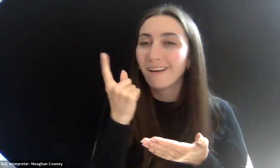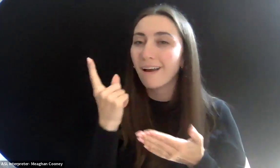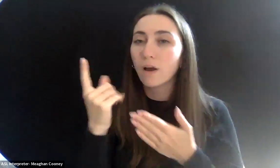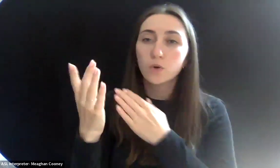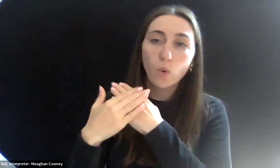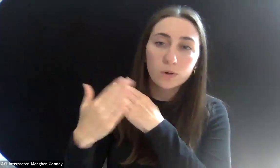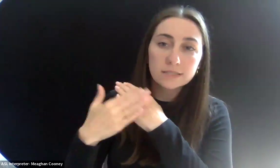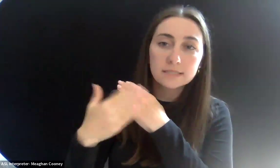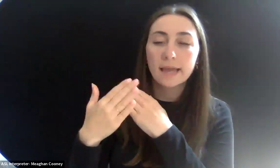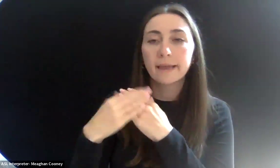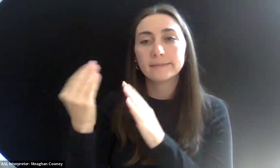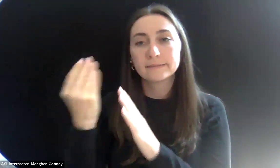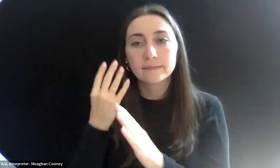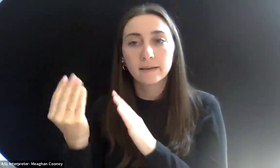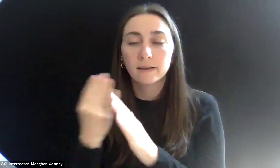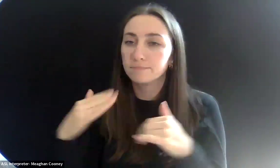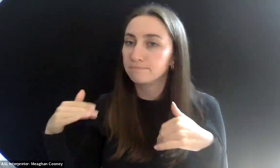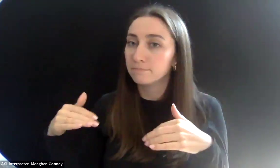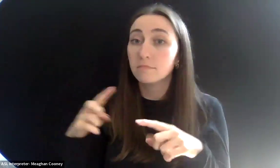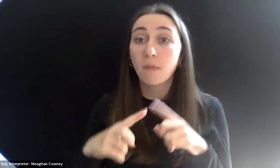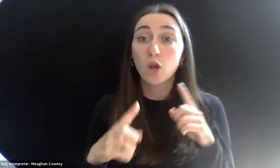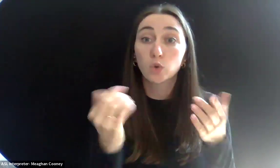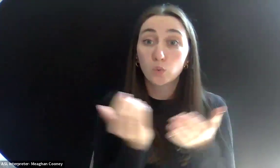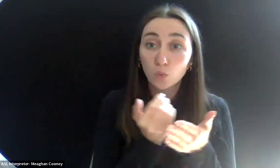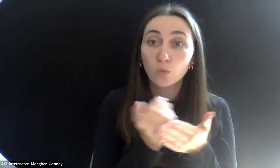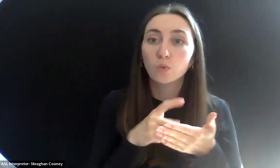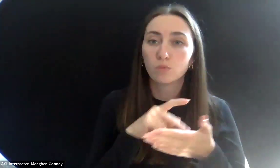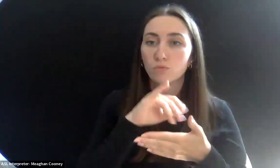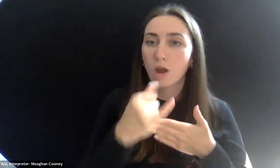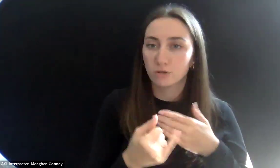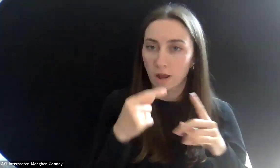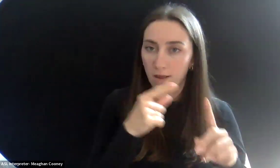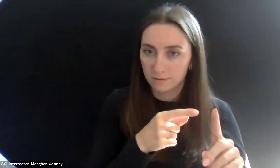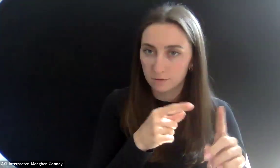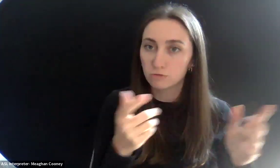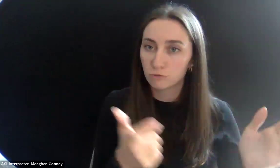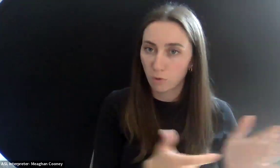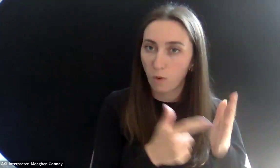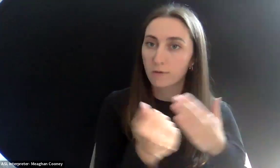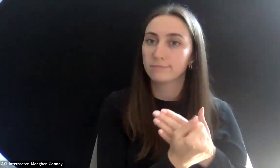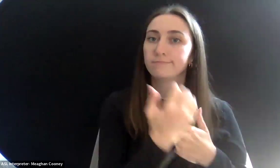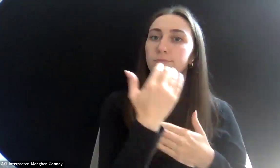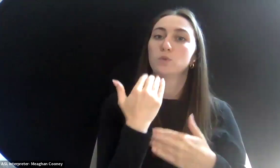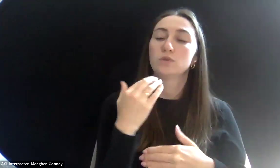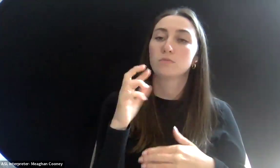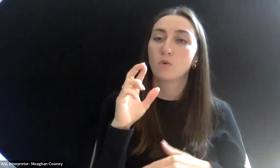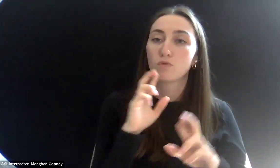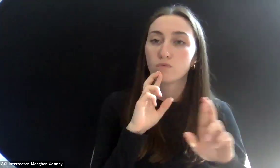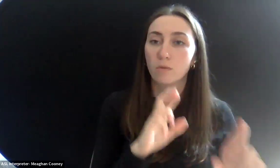every new project has been required to submit an output report from the Climate Resilience Standards Tool.